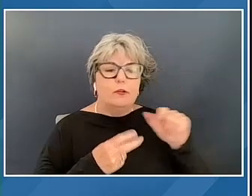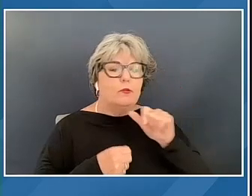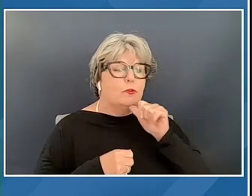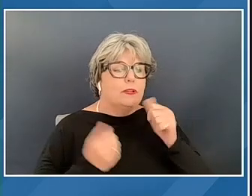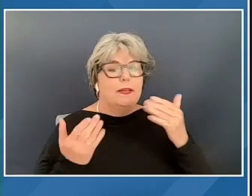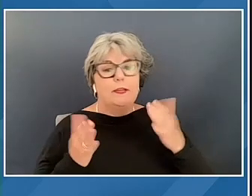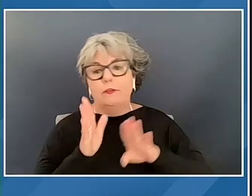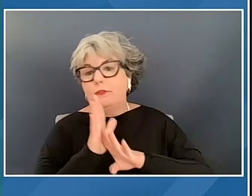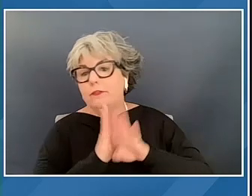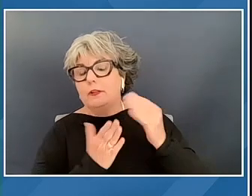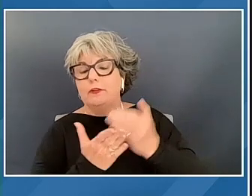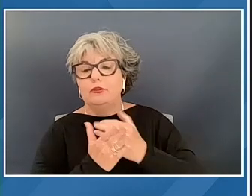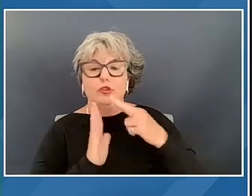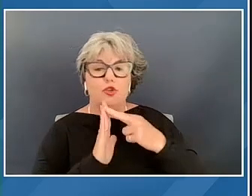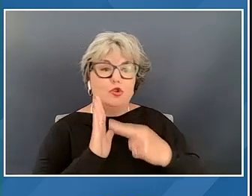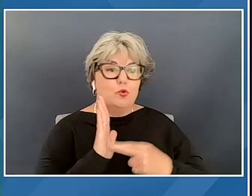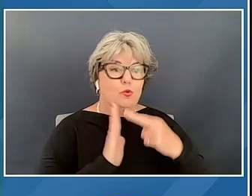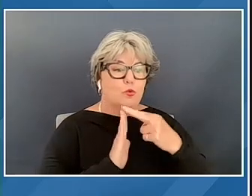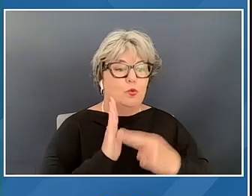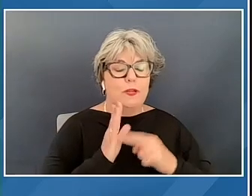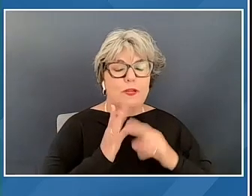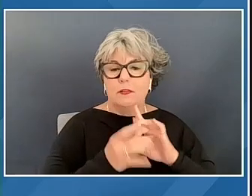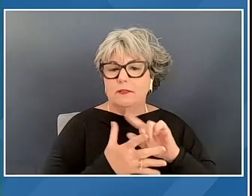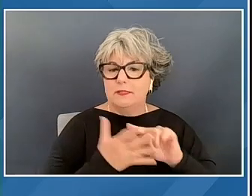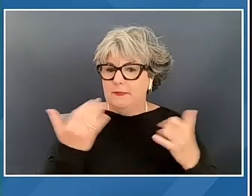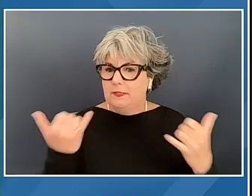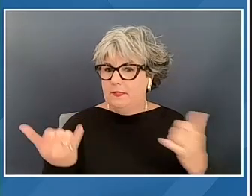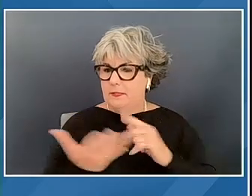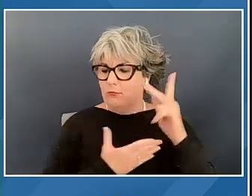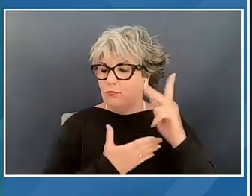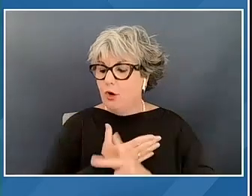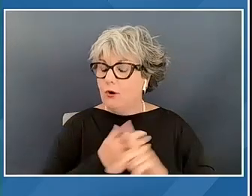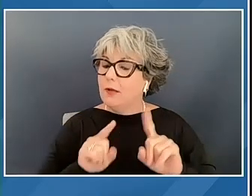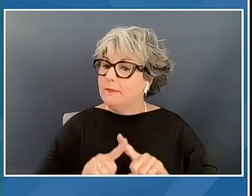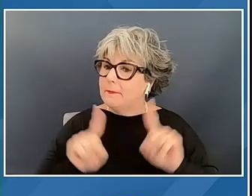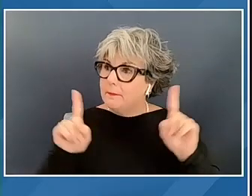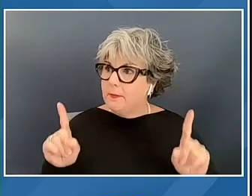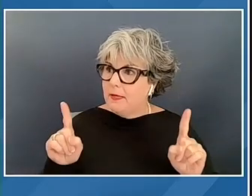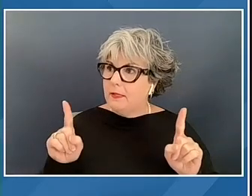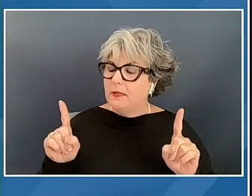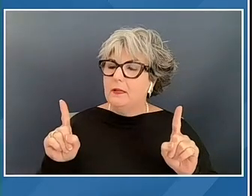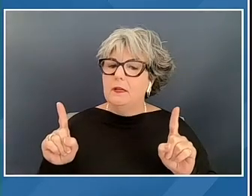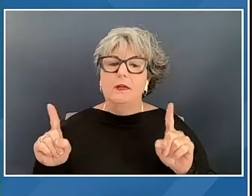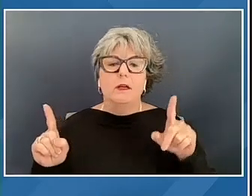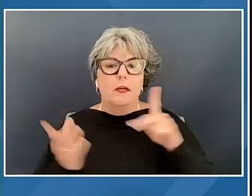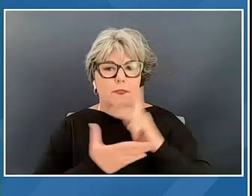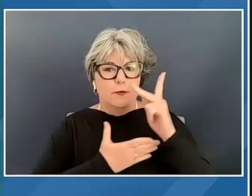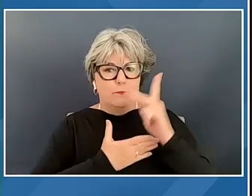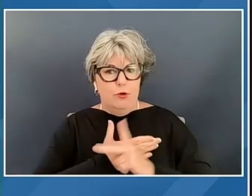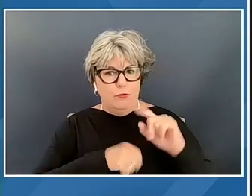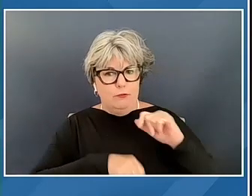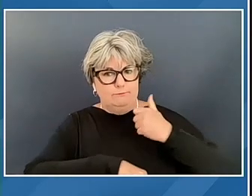regulation on some of the existing programs, but just given what programs exist today, the Department should have